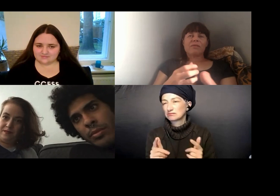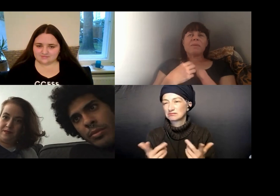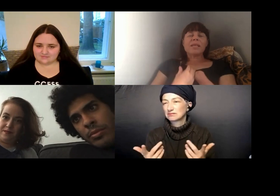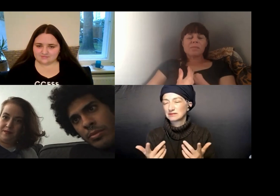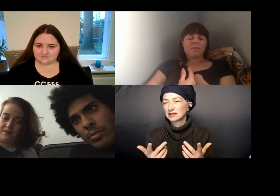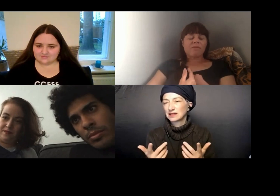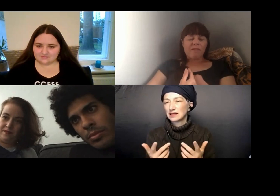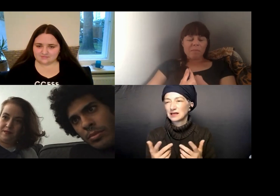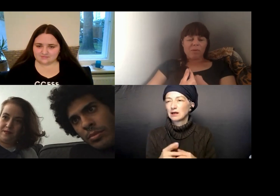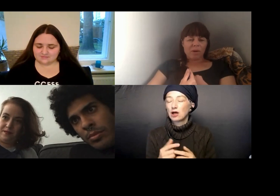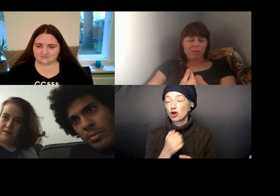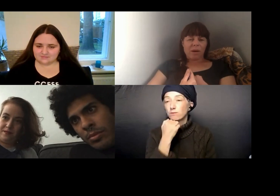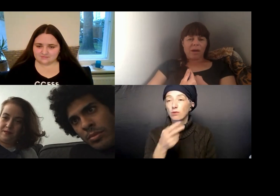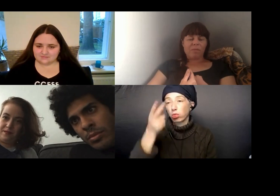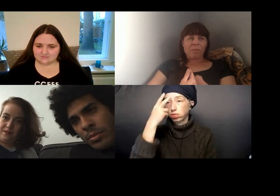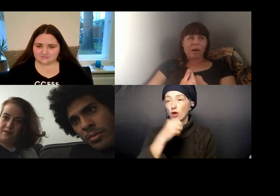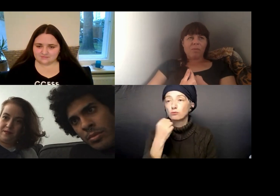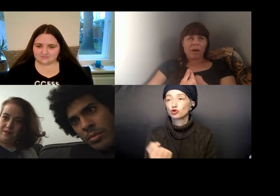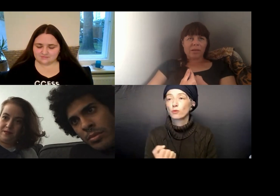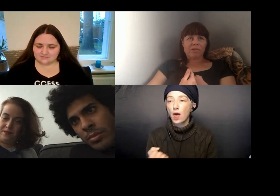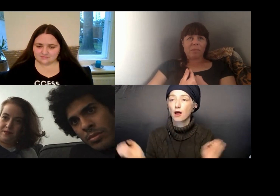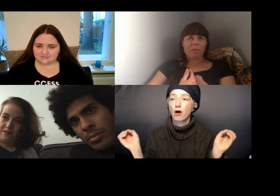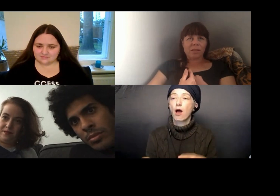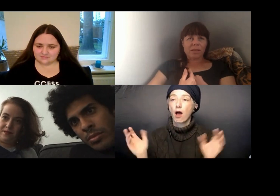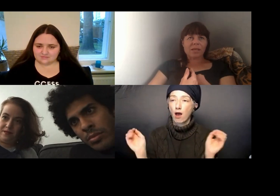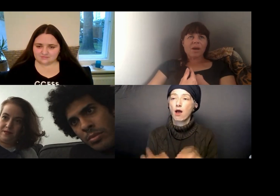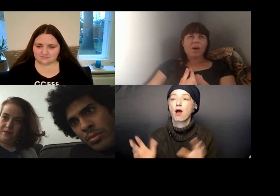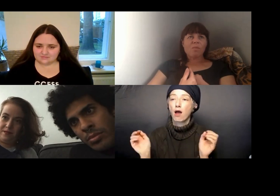For me, this has been very important in my work as a crip artist.